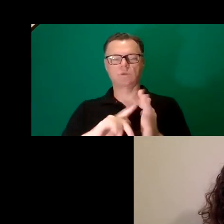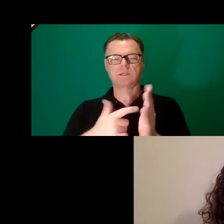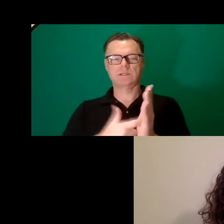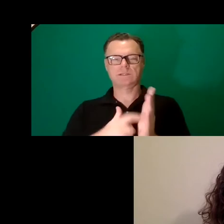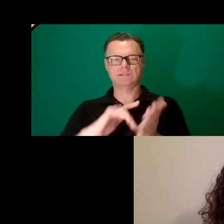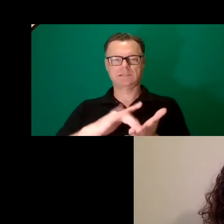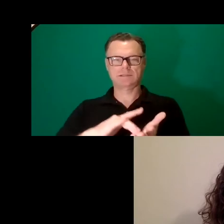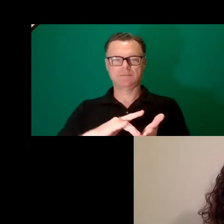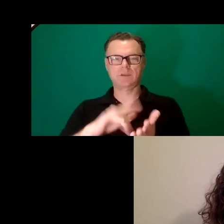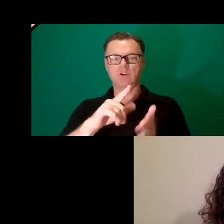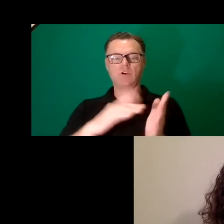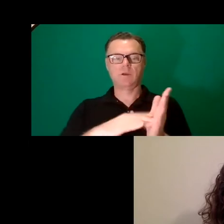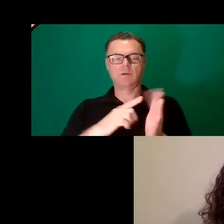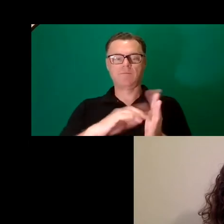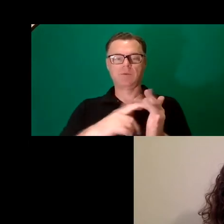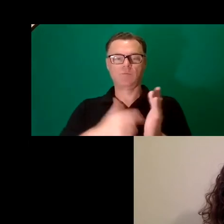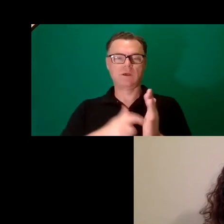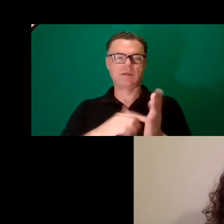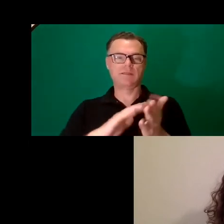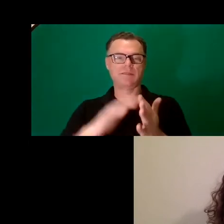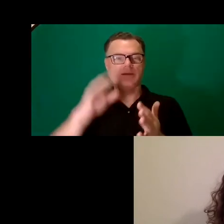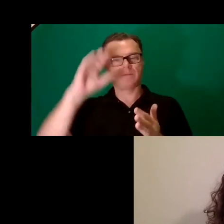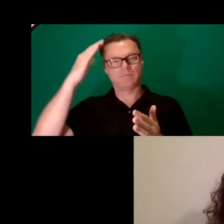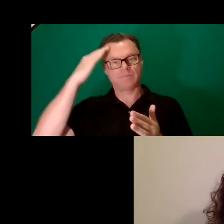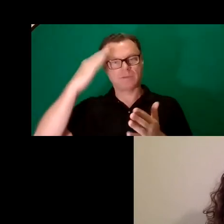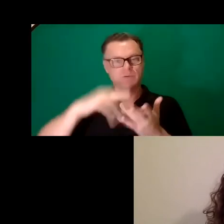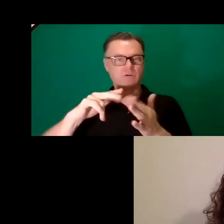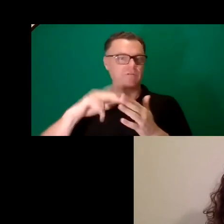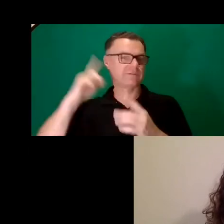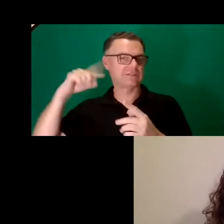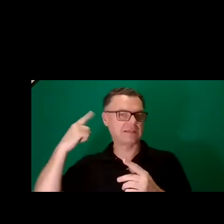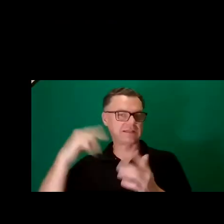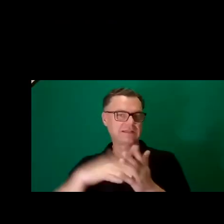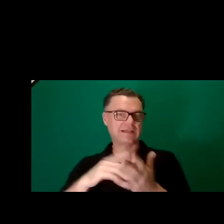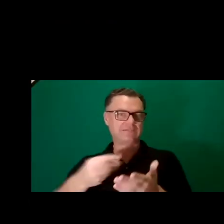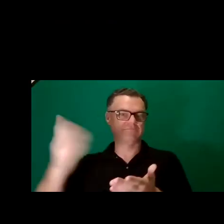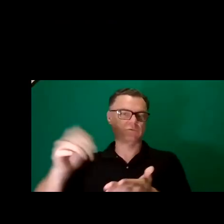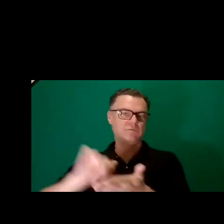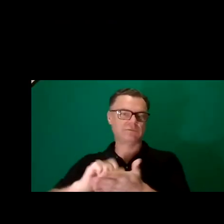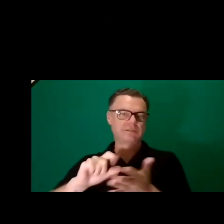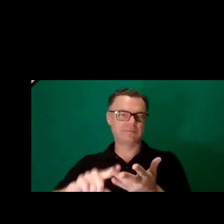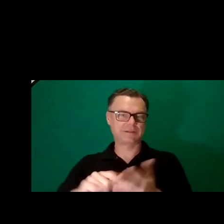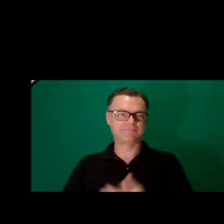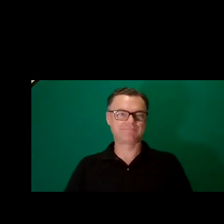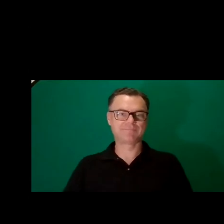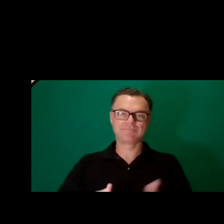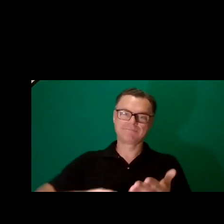Fiona, I give the floor to you. Thanks so much for having me.